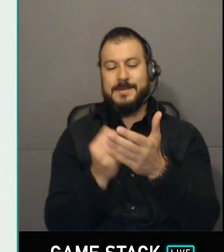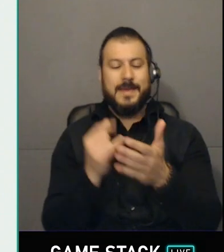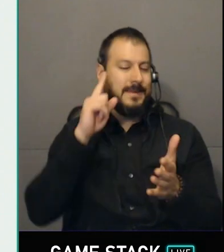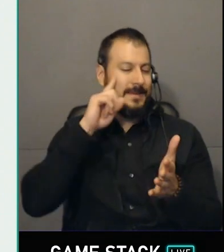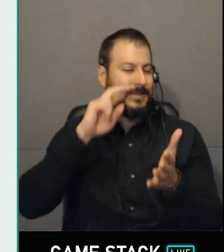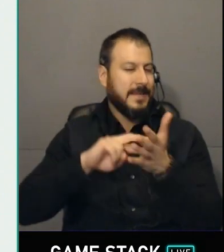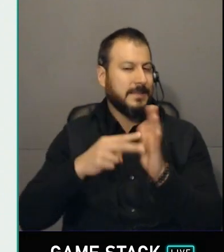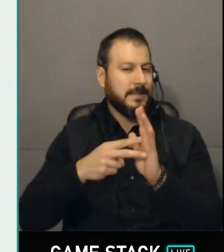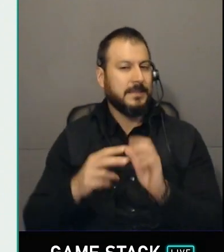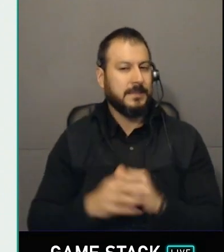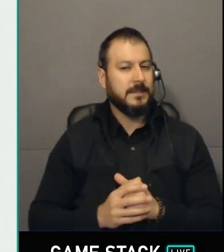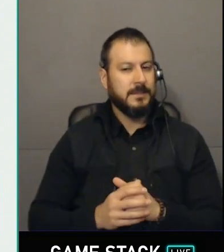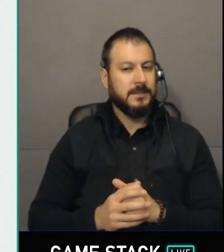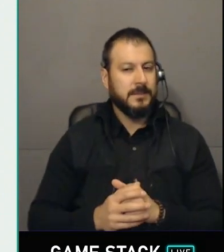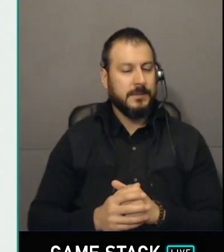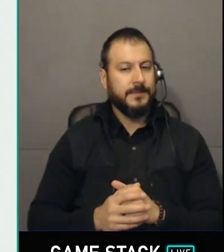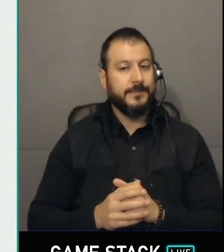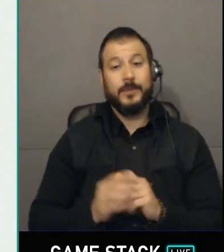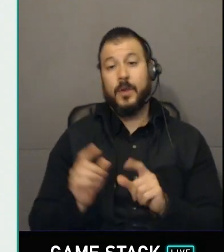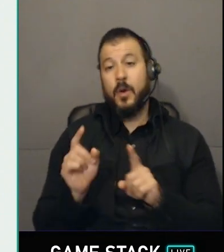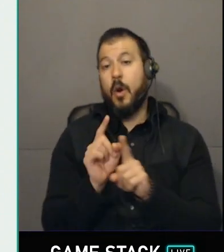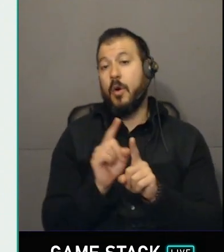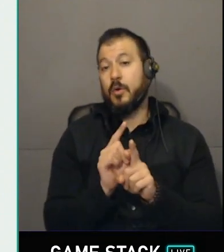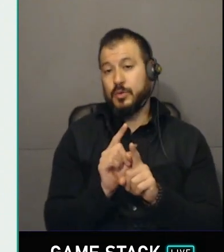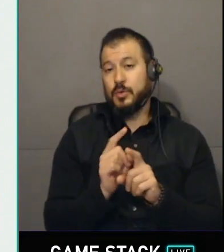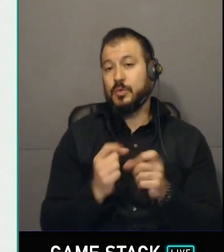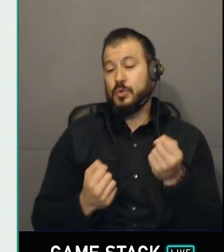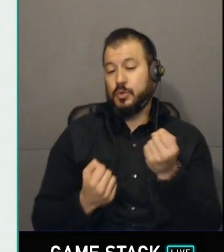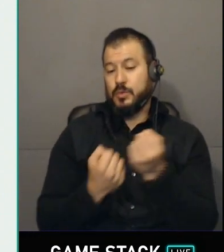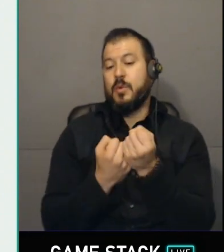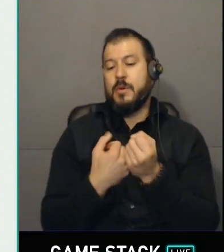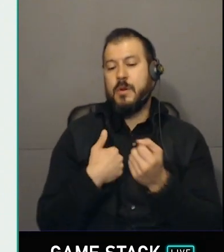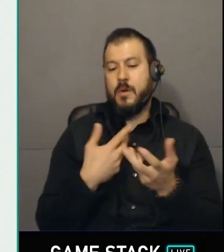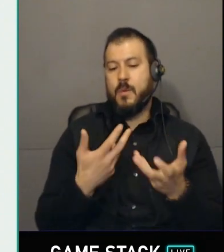and supports our want to give gamers without sight the